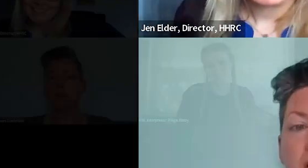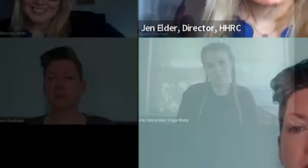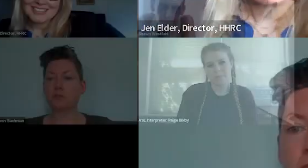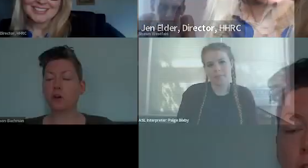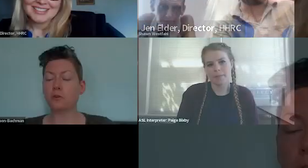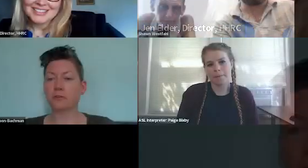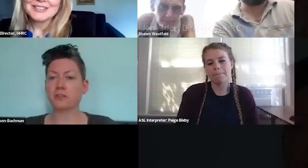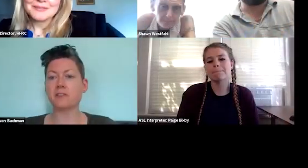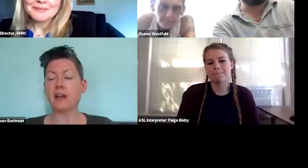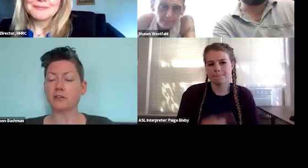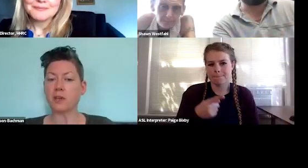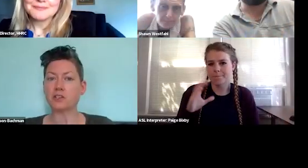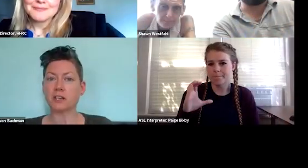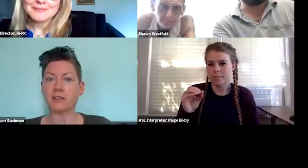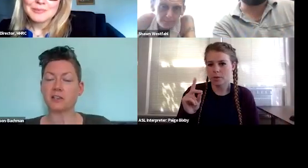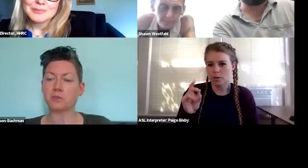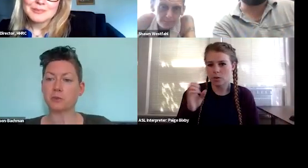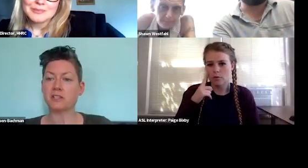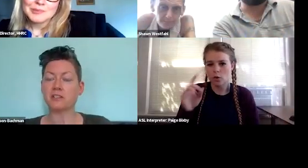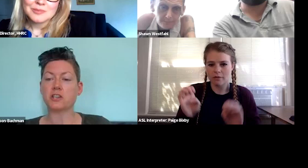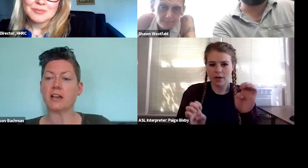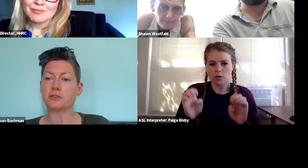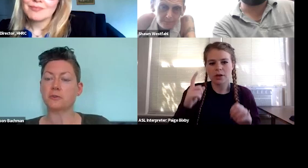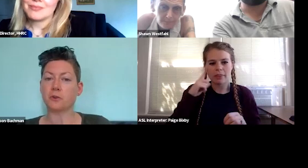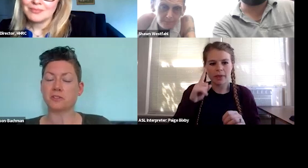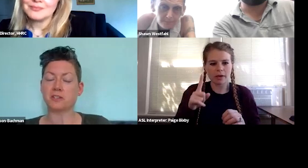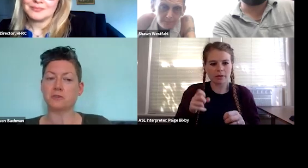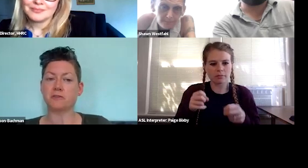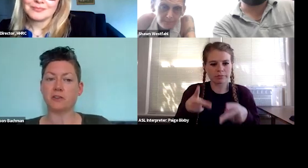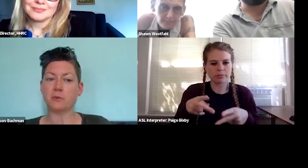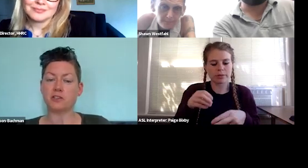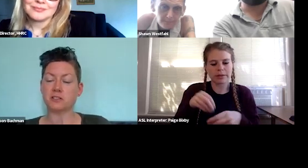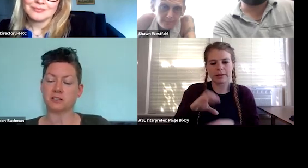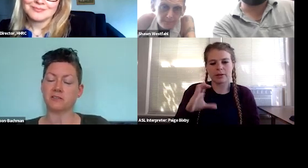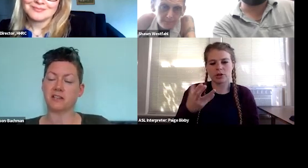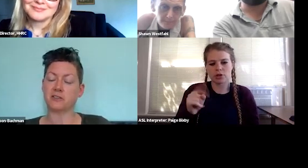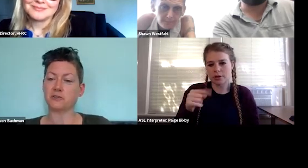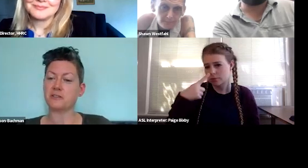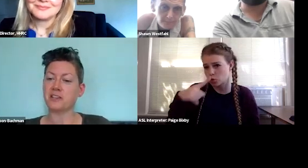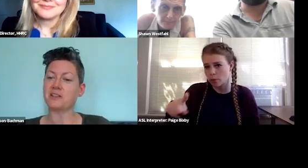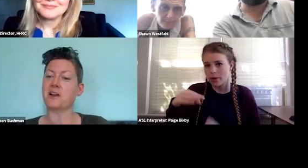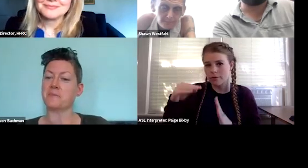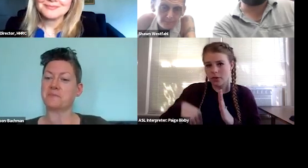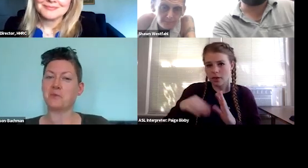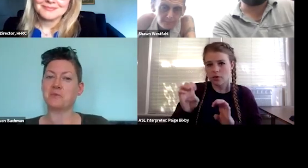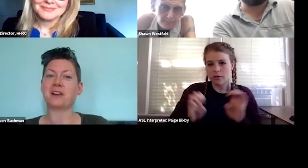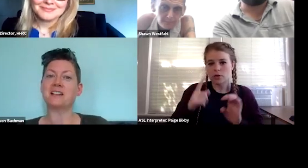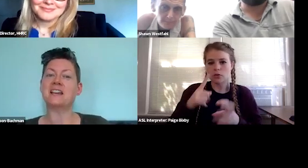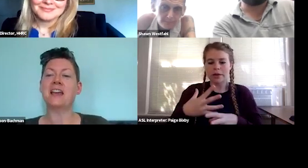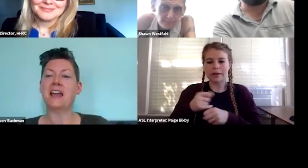the code for the evaluation, and I think it was put in the chat too. If folks can do the evaluation to get the certificate, that would be great.